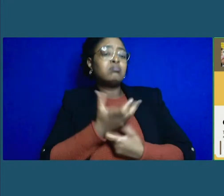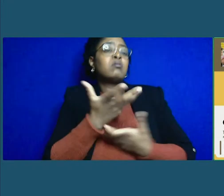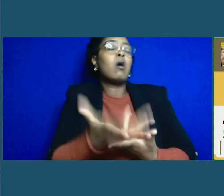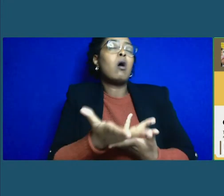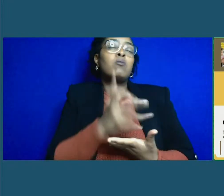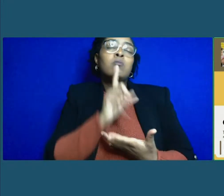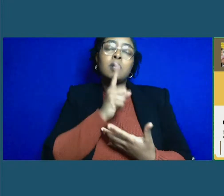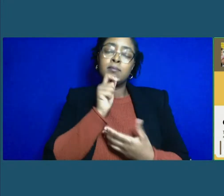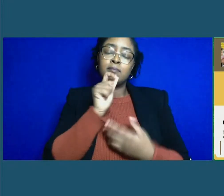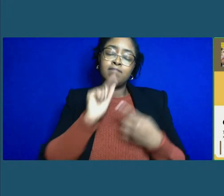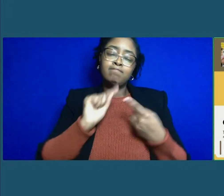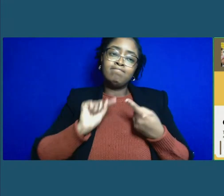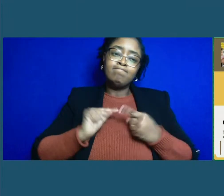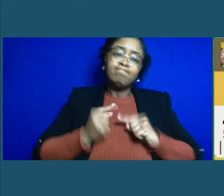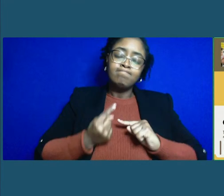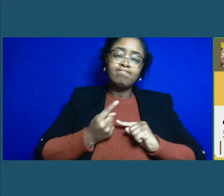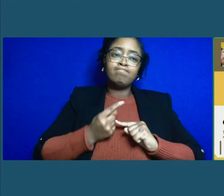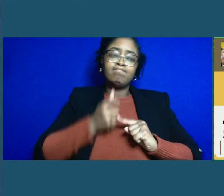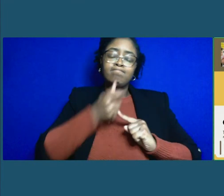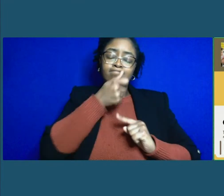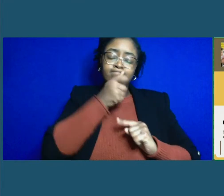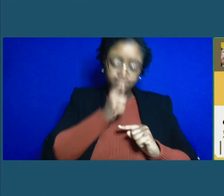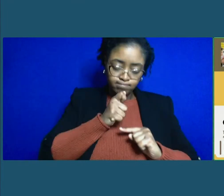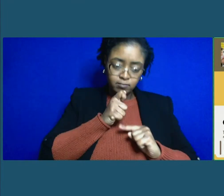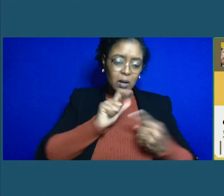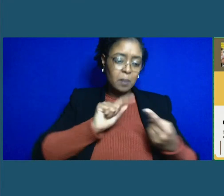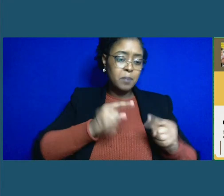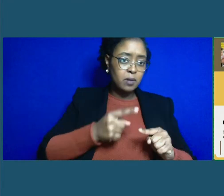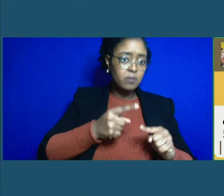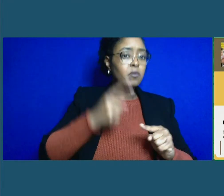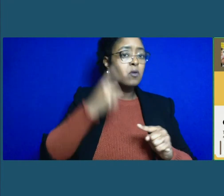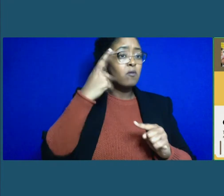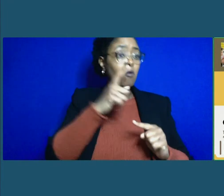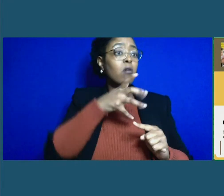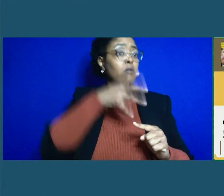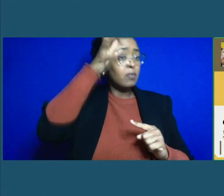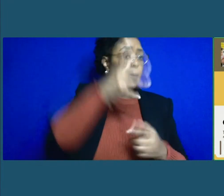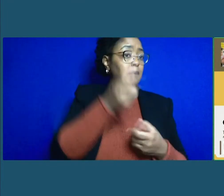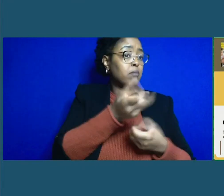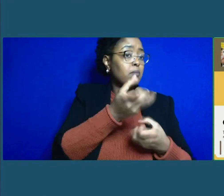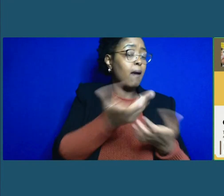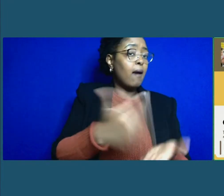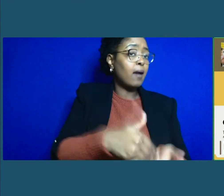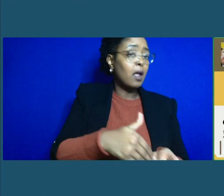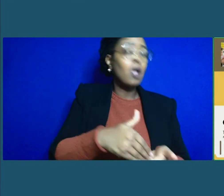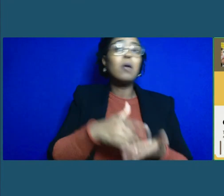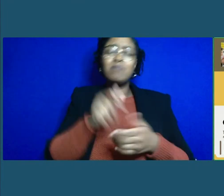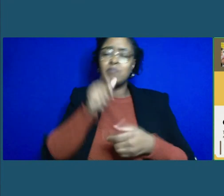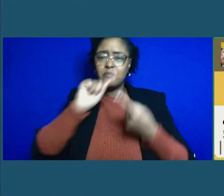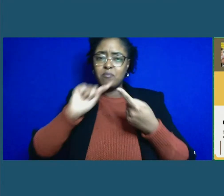M.C.P.S. They're sharing was painful. Painful and retelling